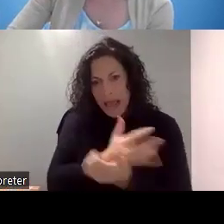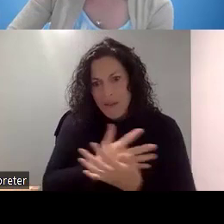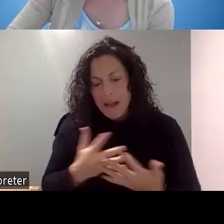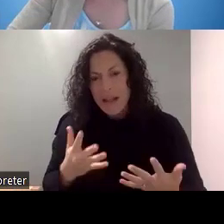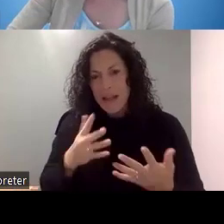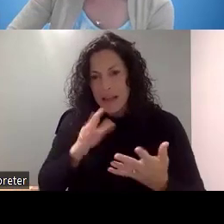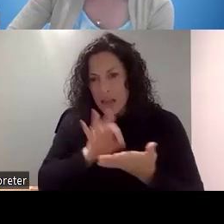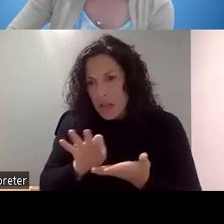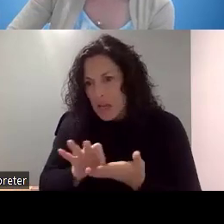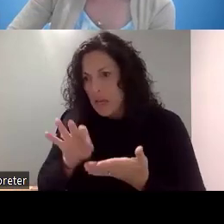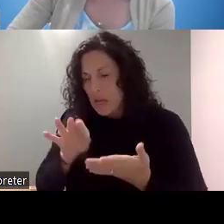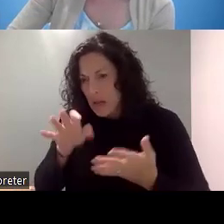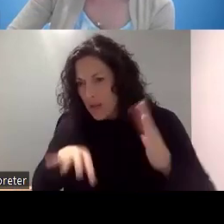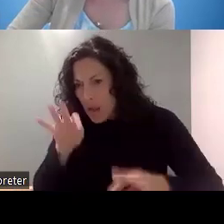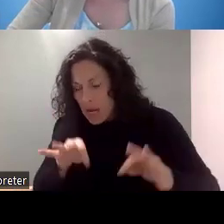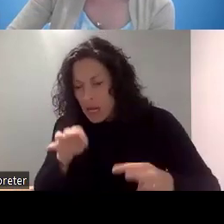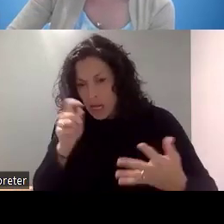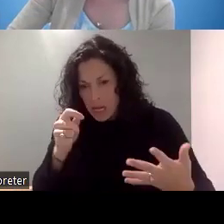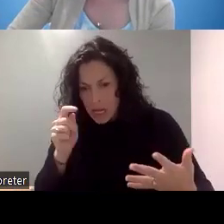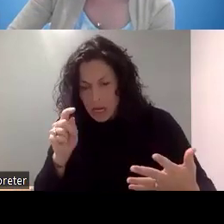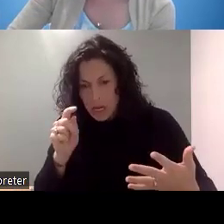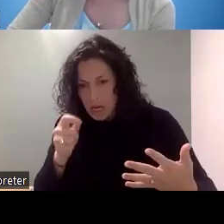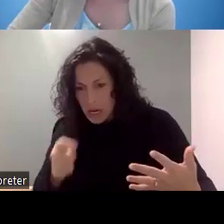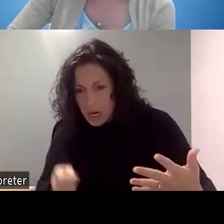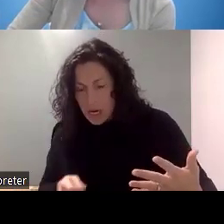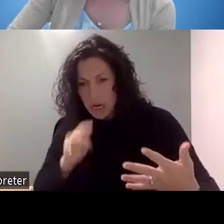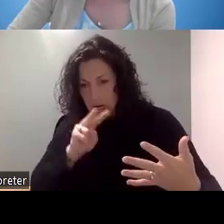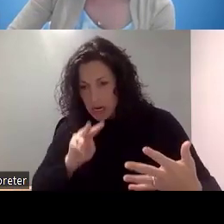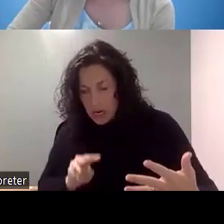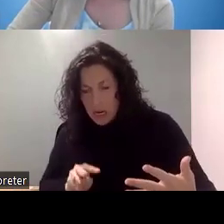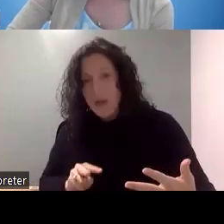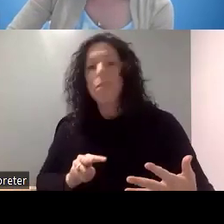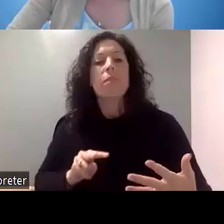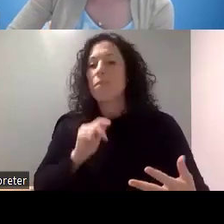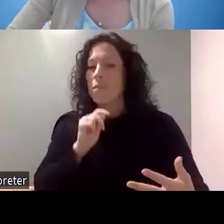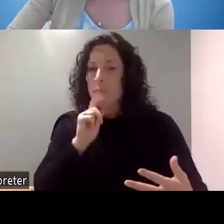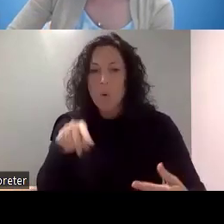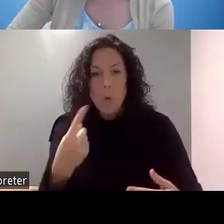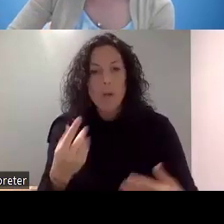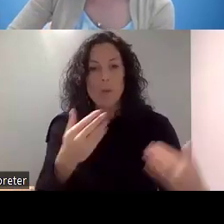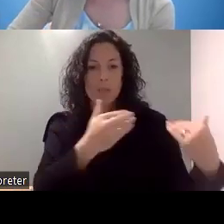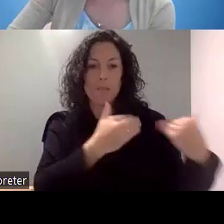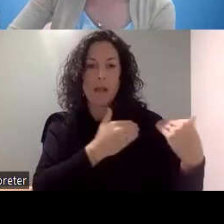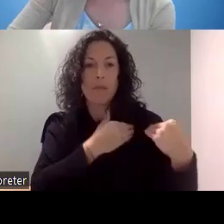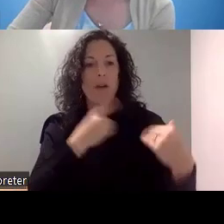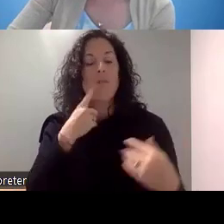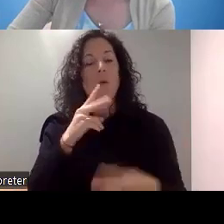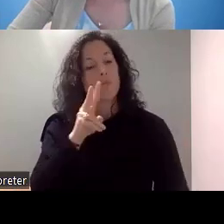finding that's in that subrecipient's audit report. They are only responsible for looking at audit issues